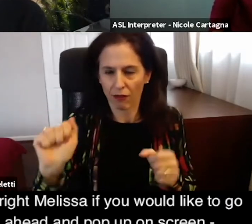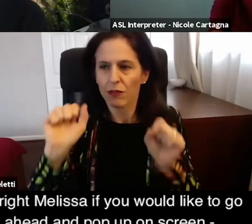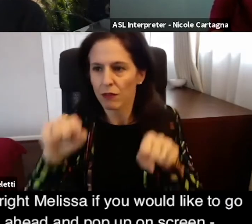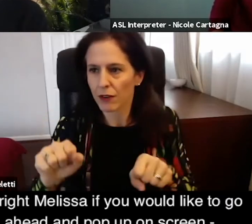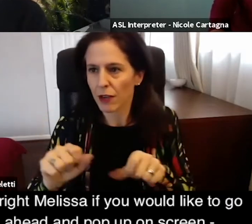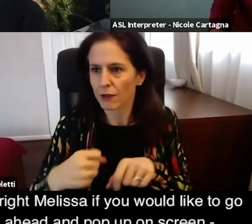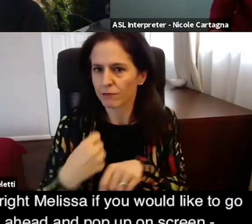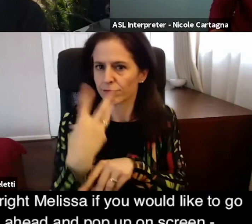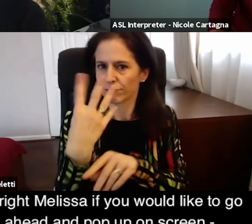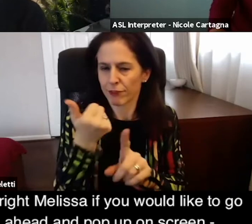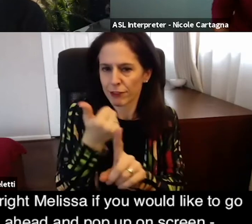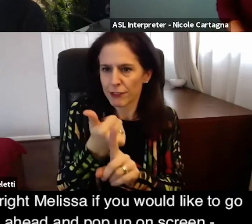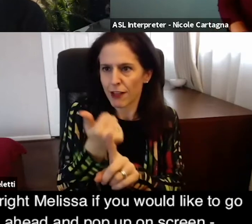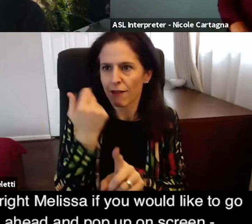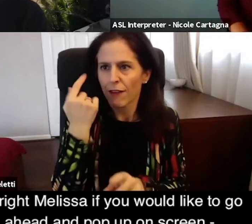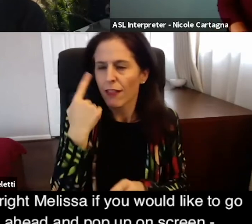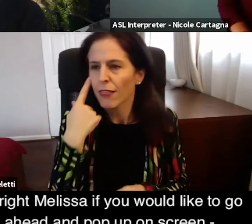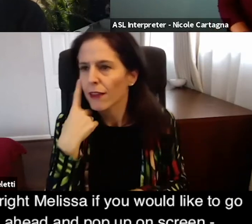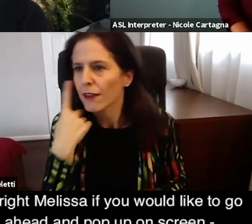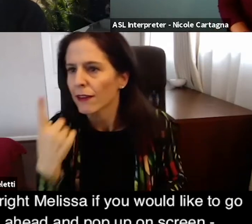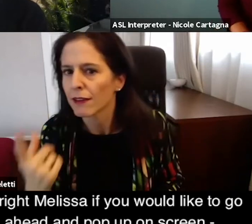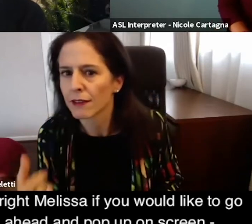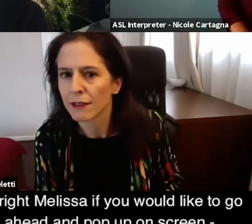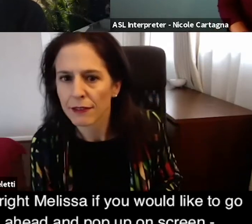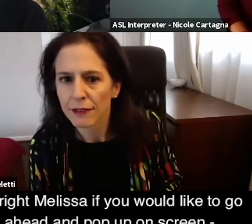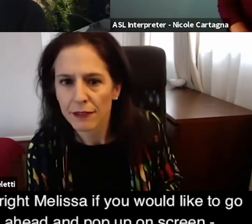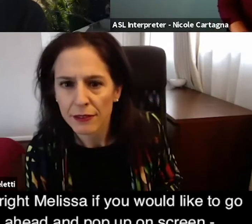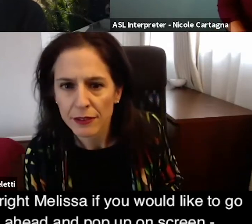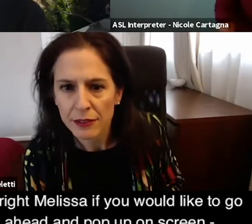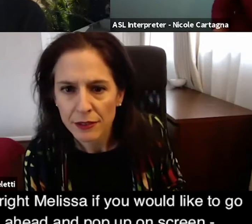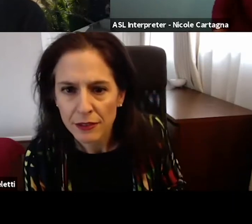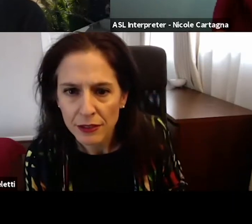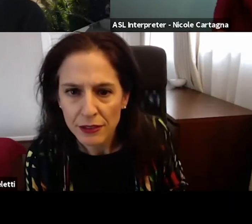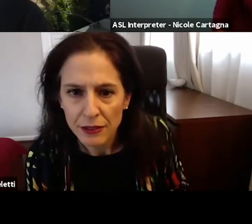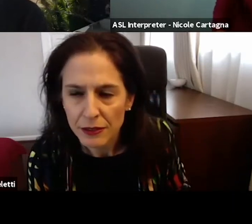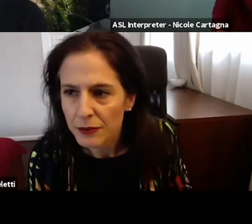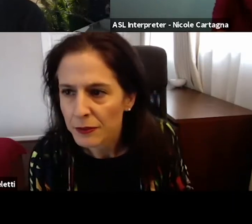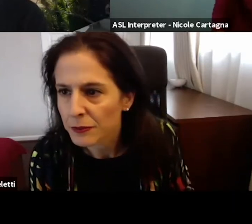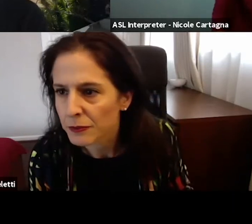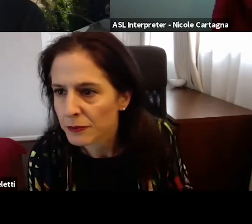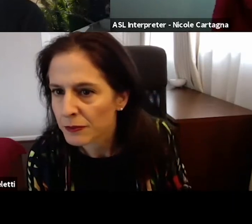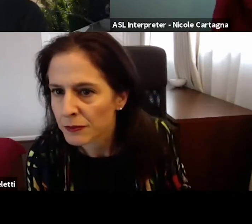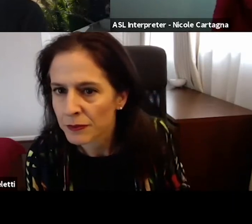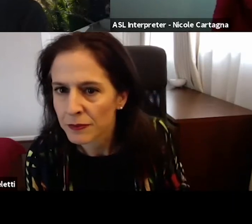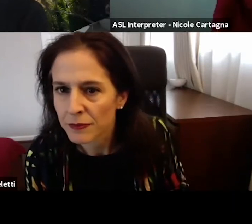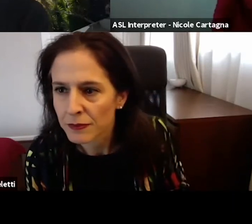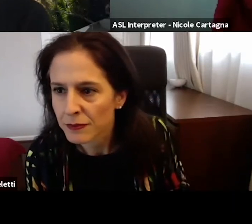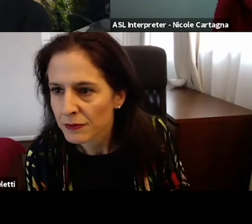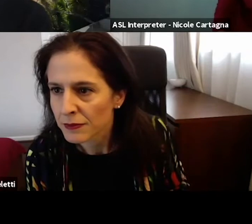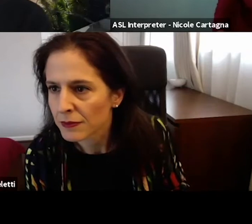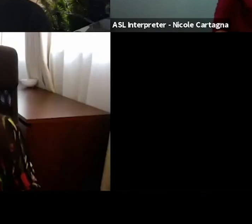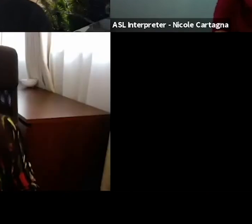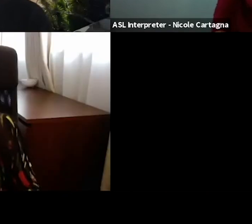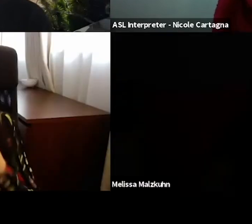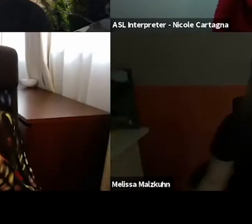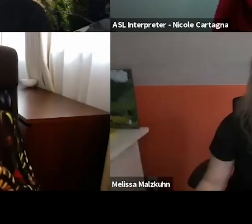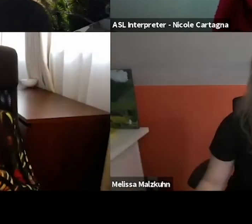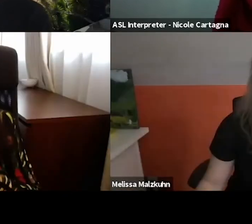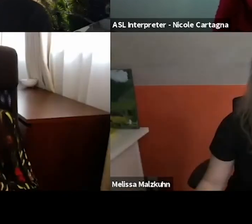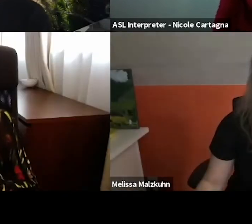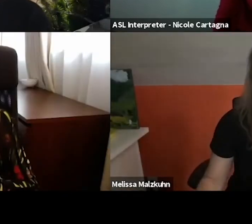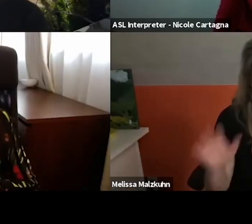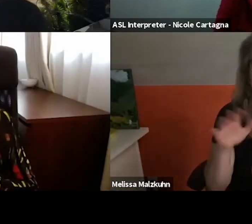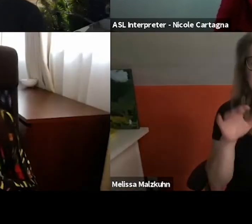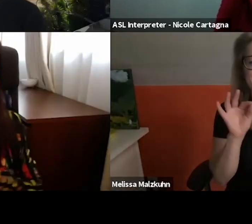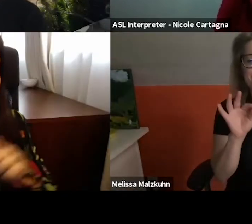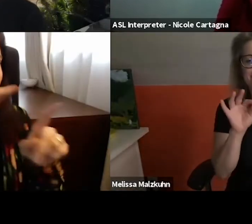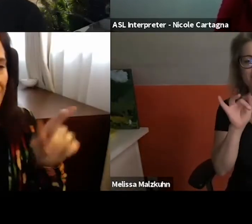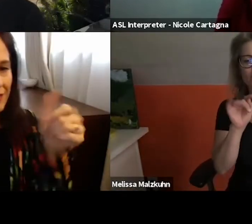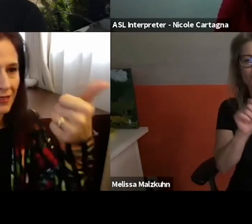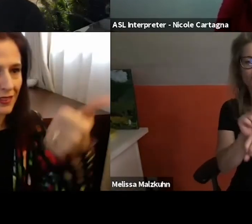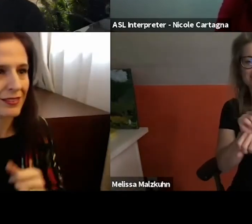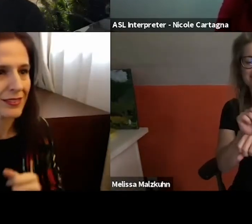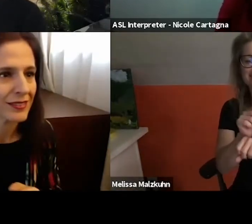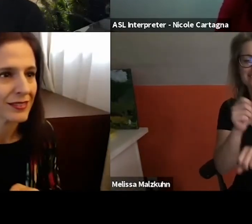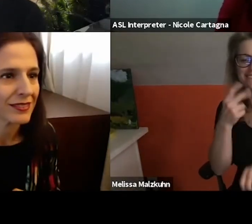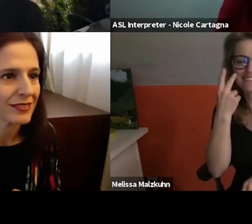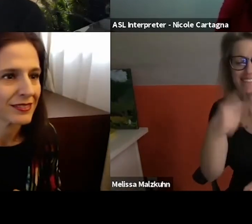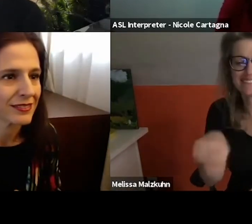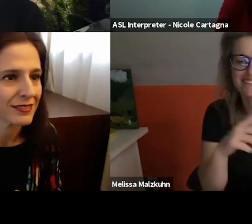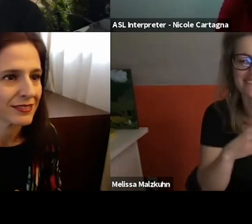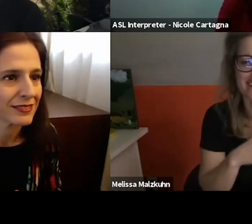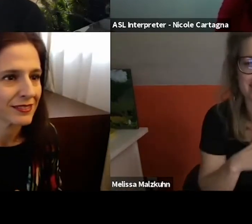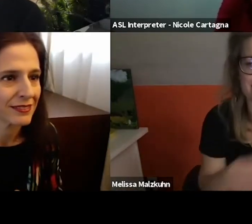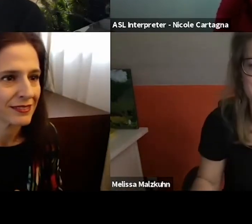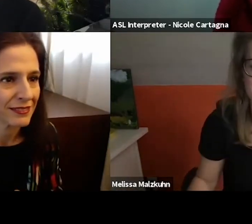all right melissa if you would like to go ahead and pop up on screen